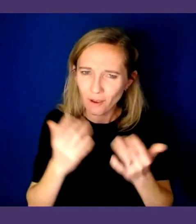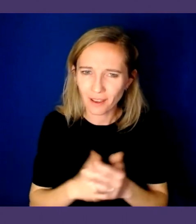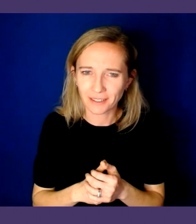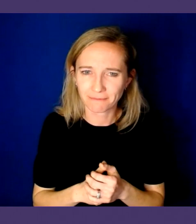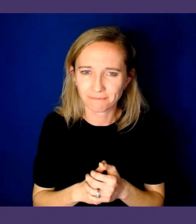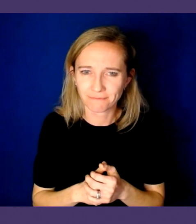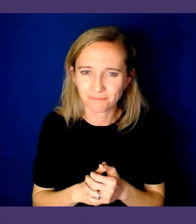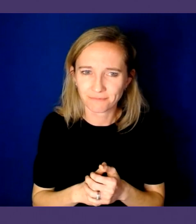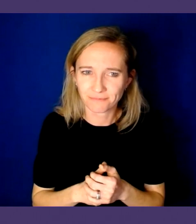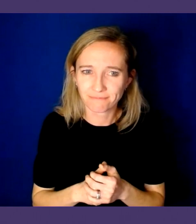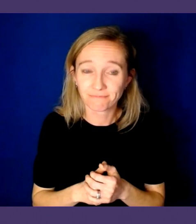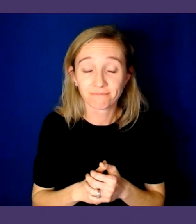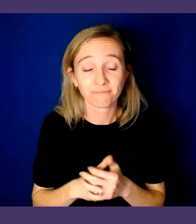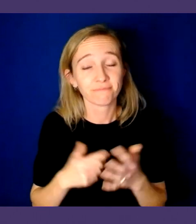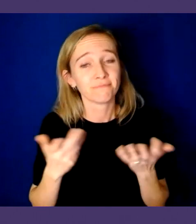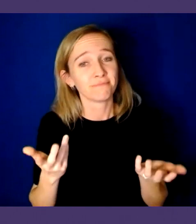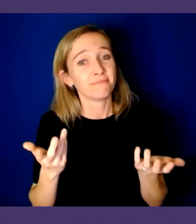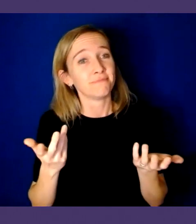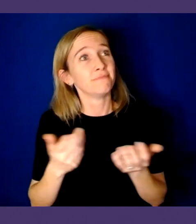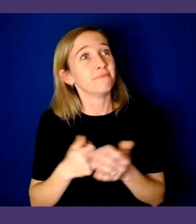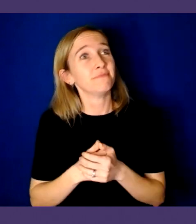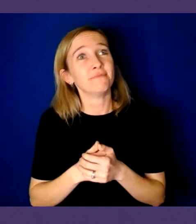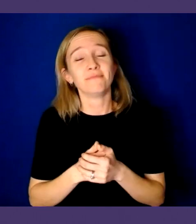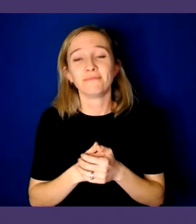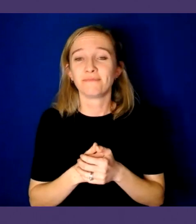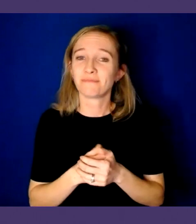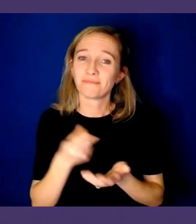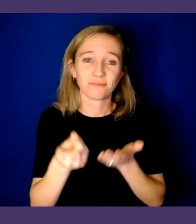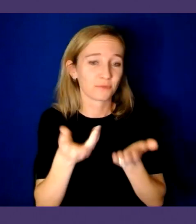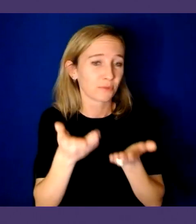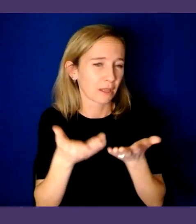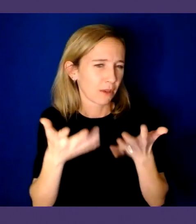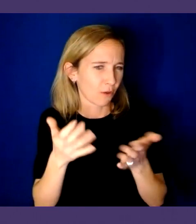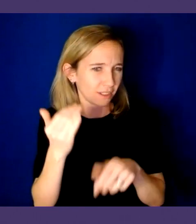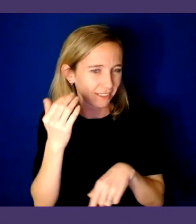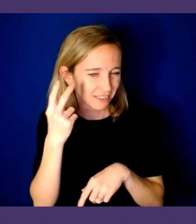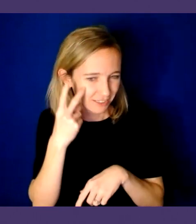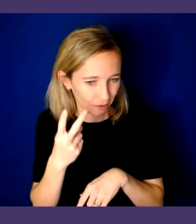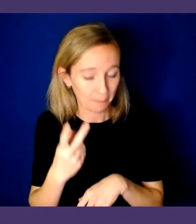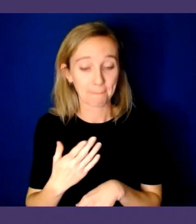You may have caught that part of my background is technical editing.